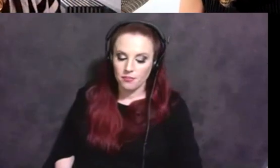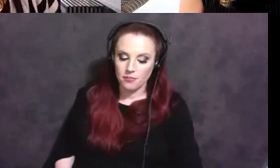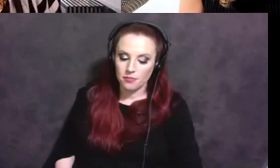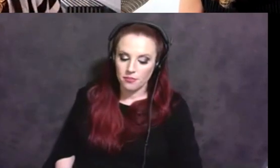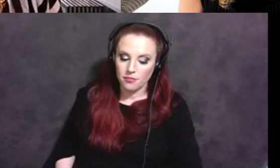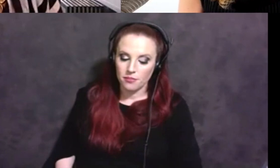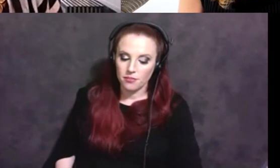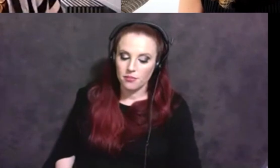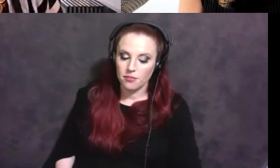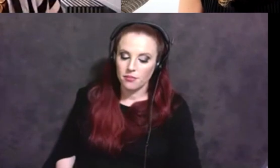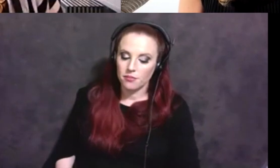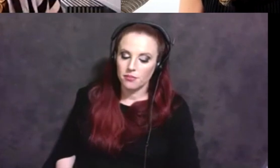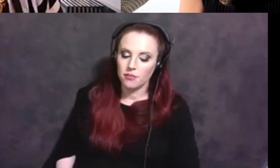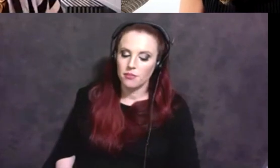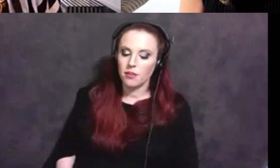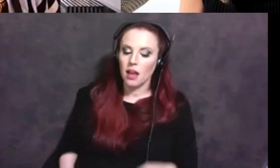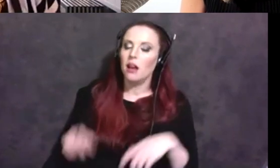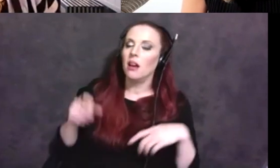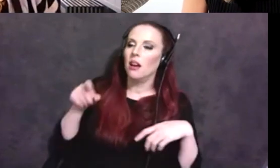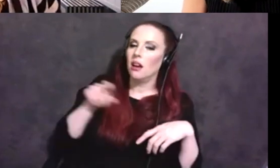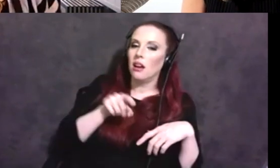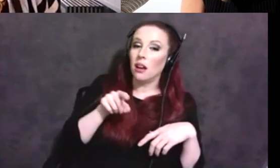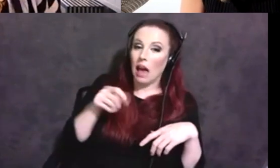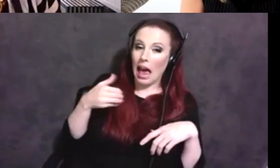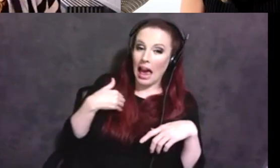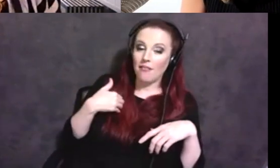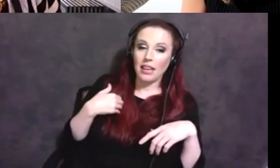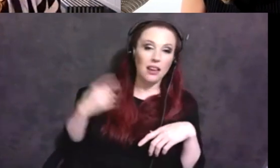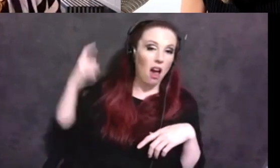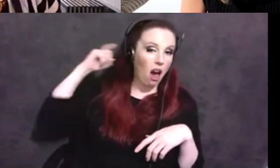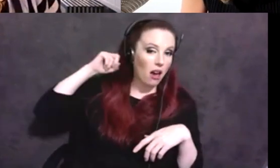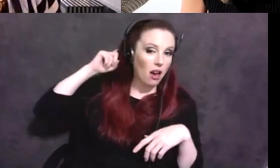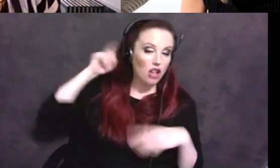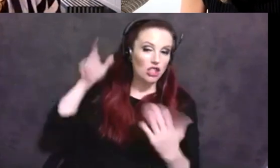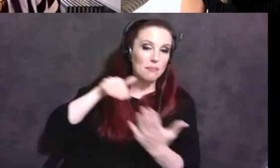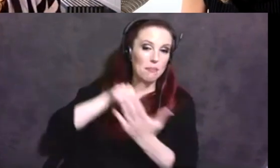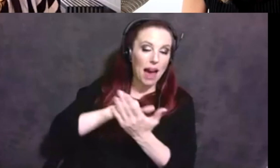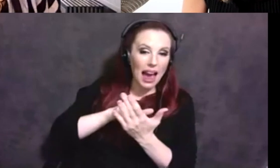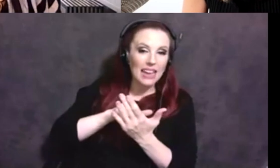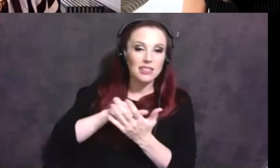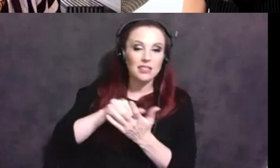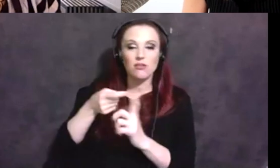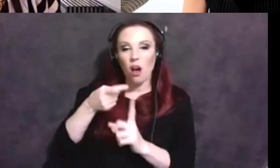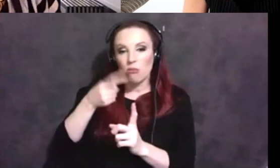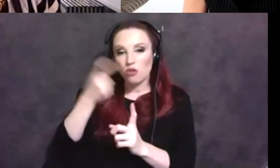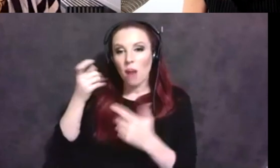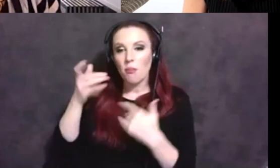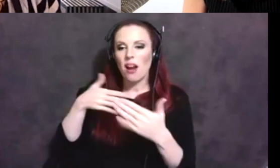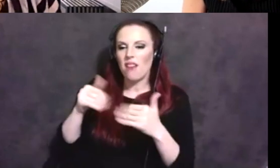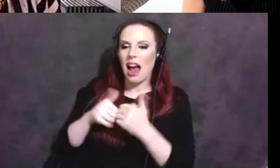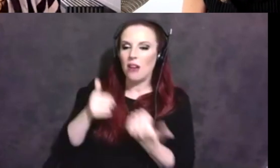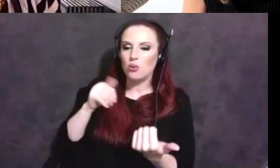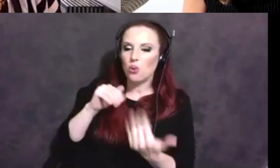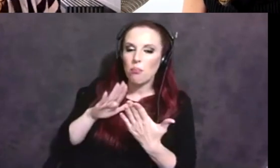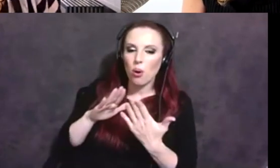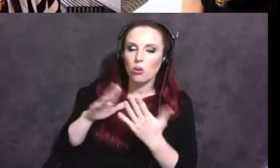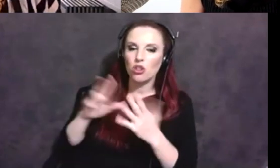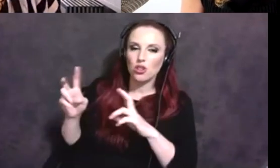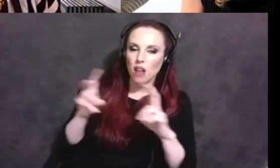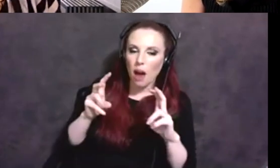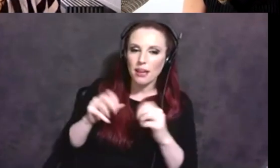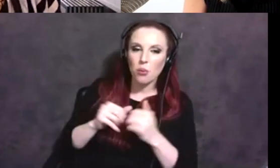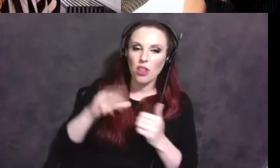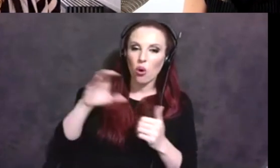to do in the workplace. We literally only have a couple minutes but Memory asks unconscious